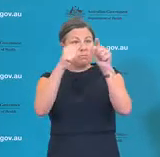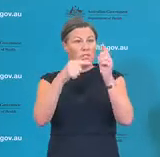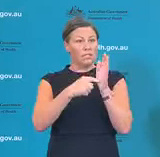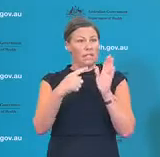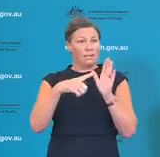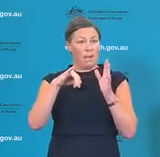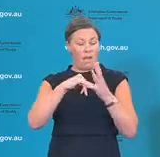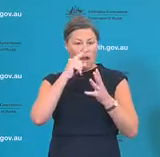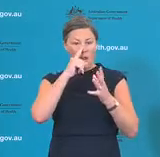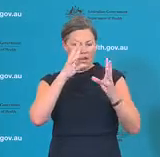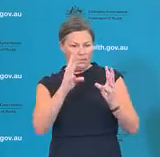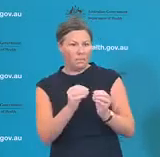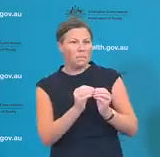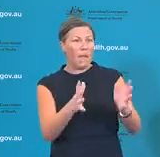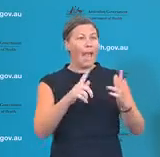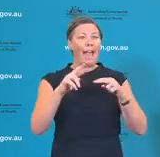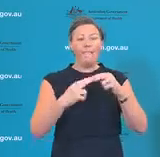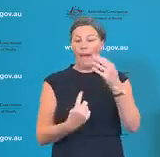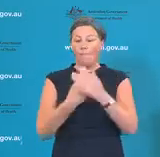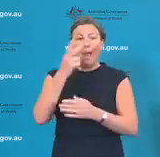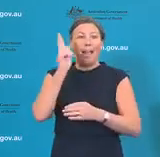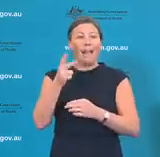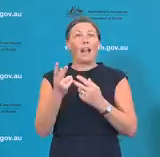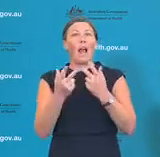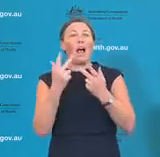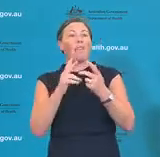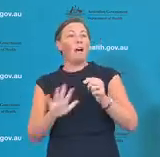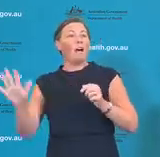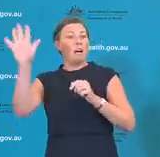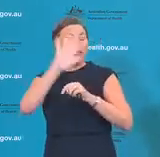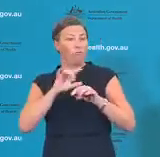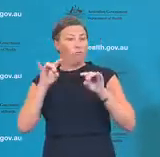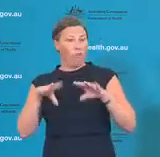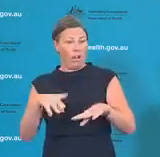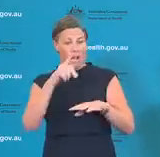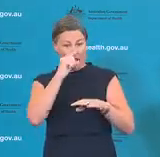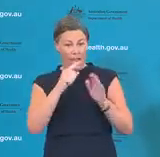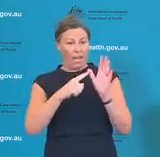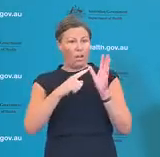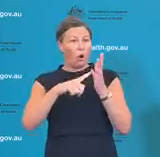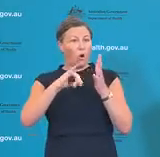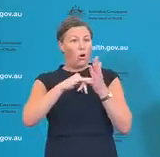with a high number of similar outbreaks? So the approach we've taken in North Western